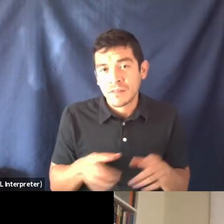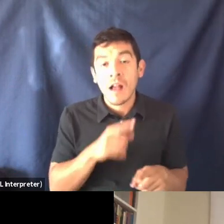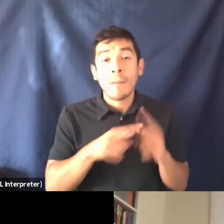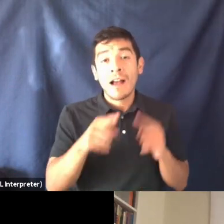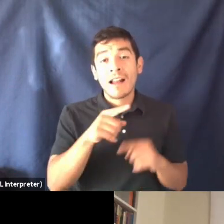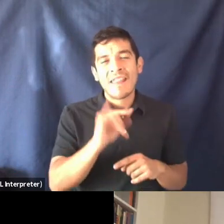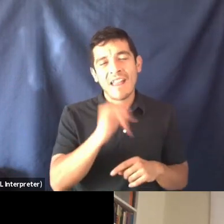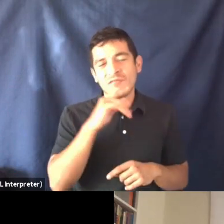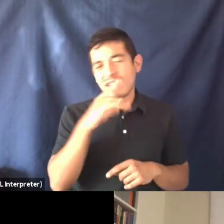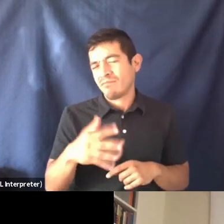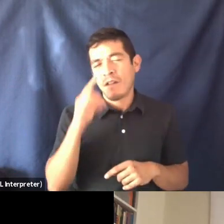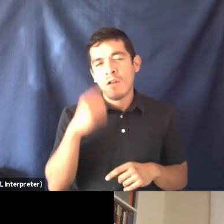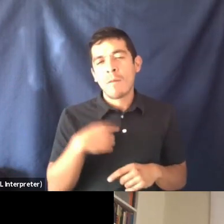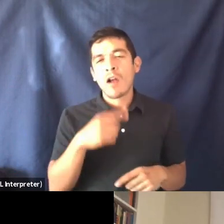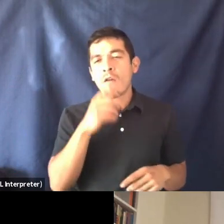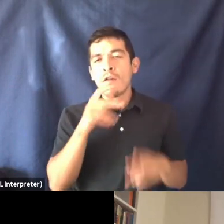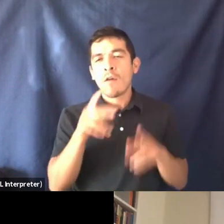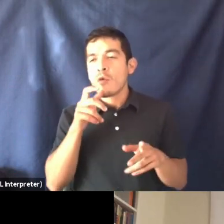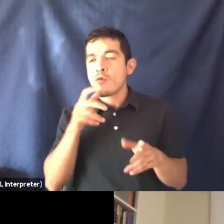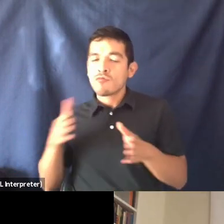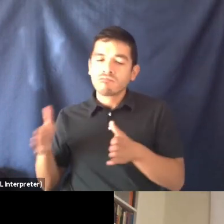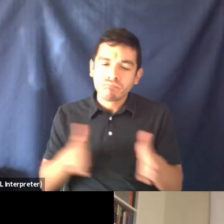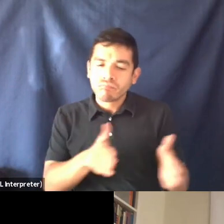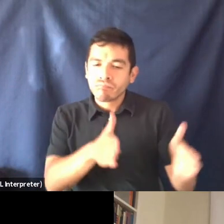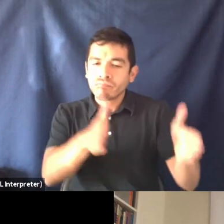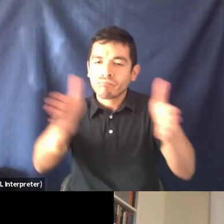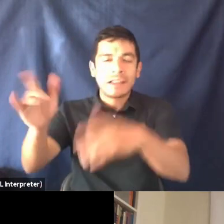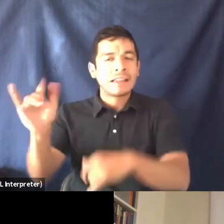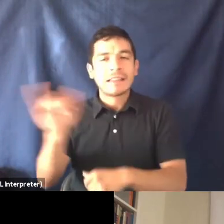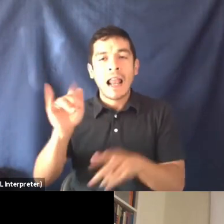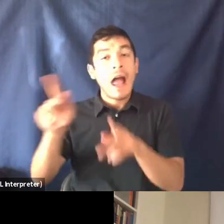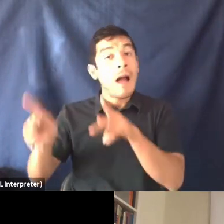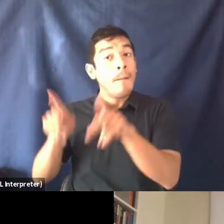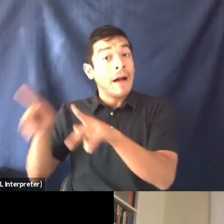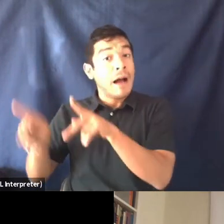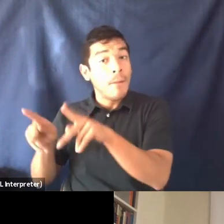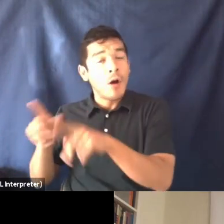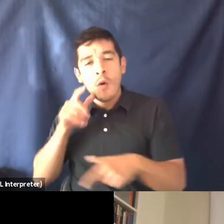and people who exist on the margins, hers is she's not firmly in a community. And yet you know, this is very much her home